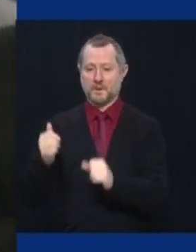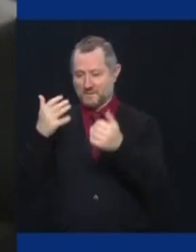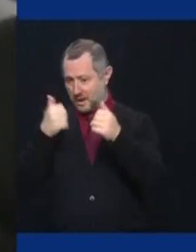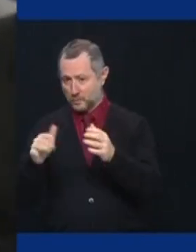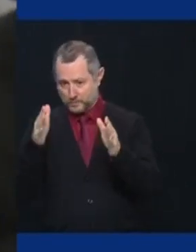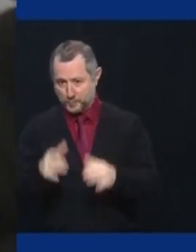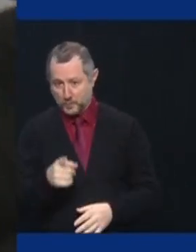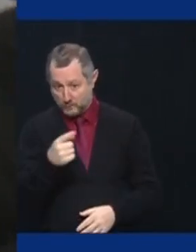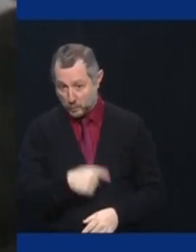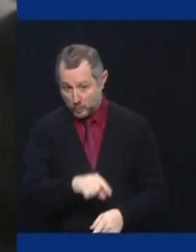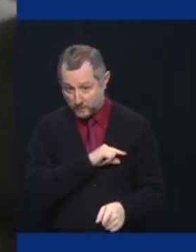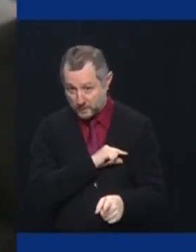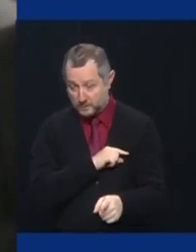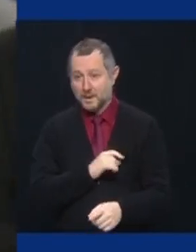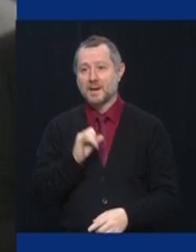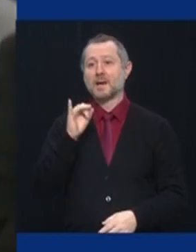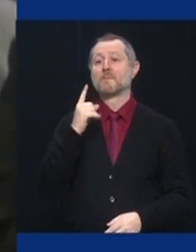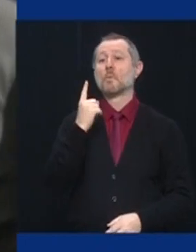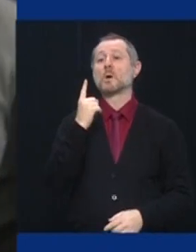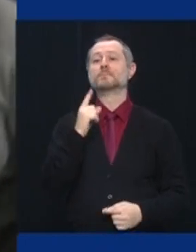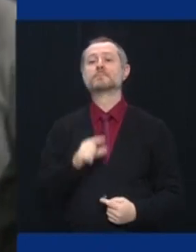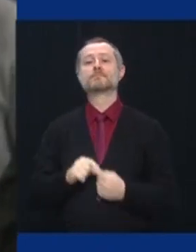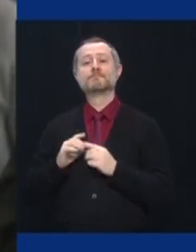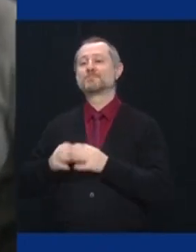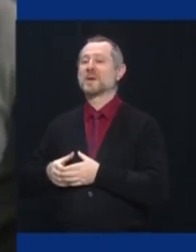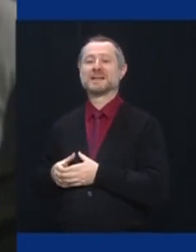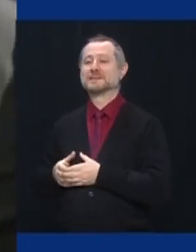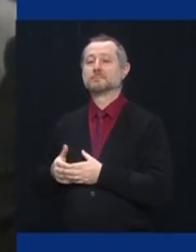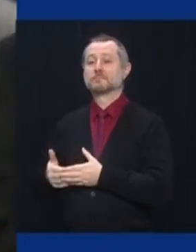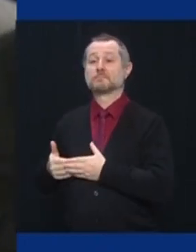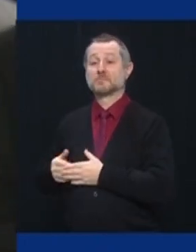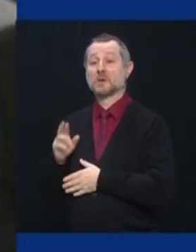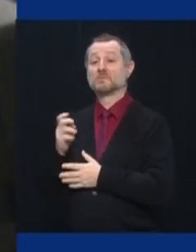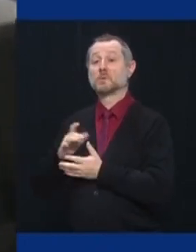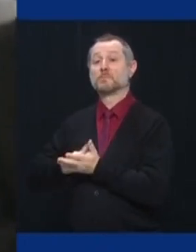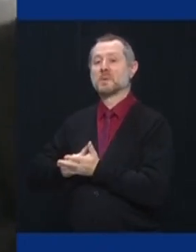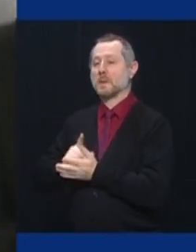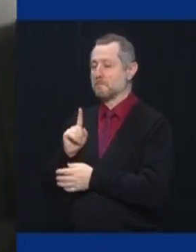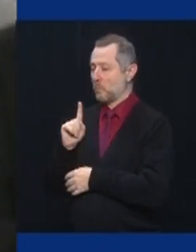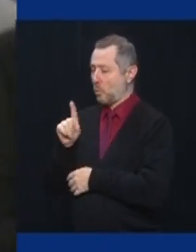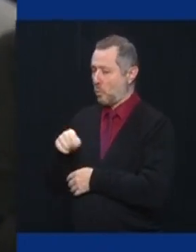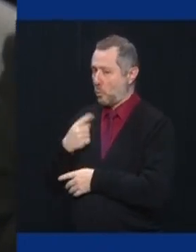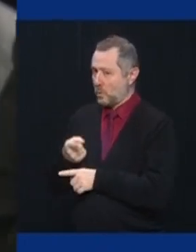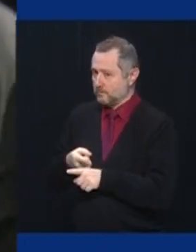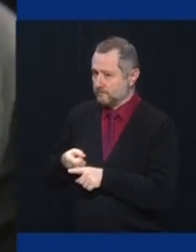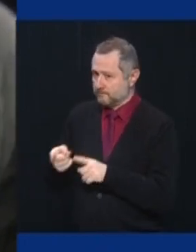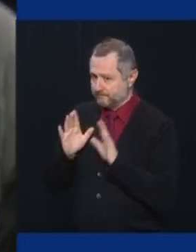SITE, A -- WHAT THEY CALL AN FQHC, EVERY SITE CAN VACCINATE ANYONE WHO IS ELIGIBLE, WITH ONE EXCEPTION.